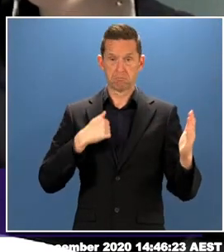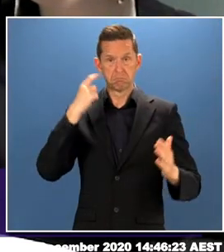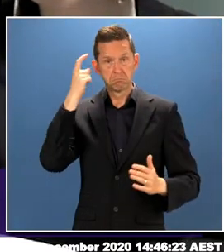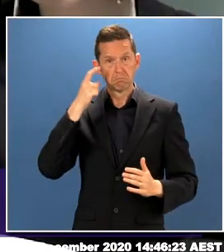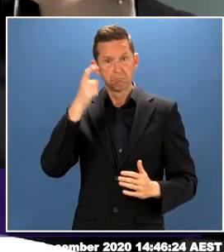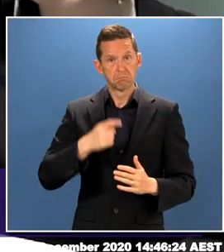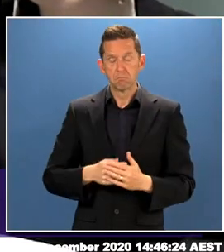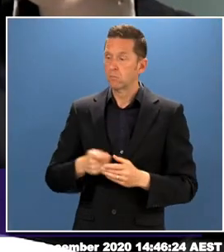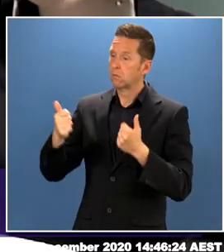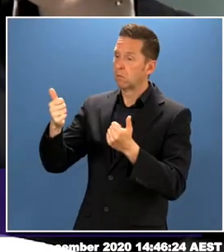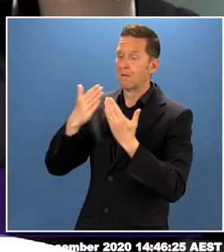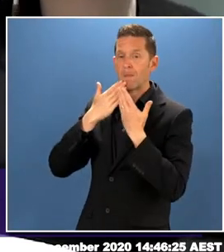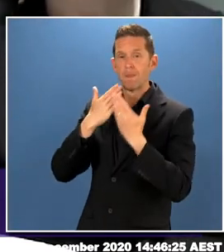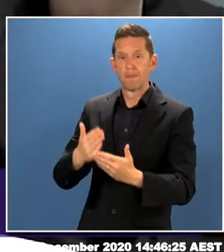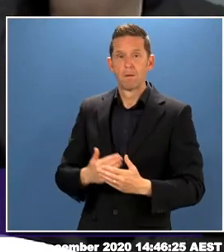Thank you very much for giving evidence.